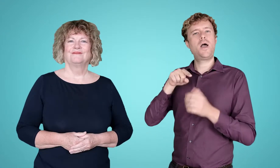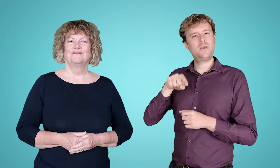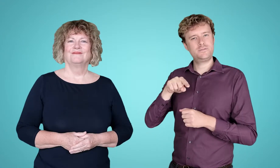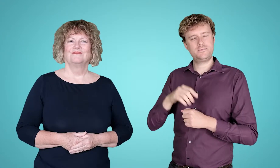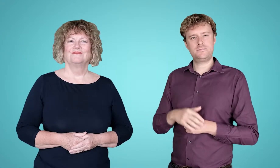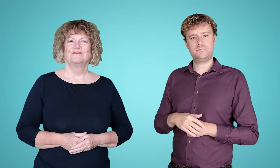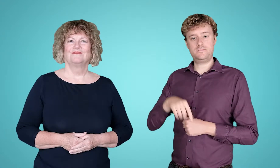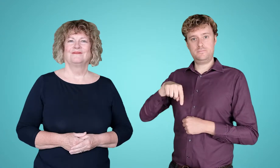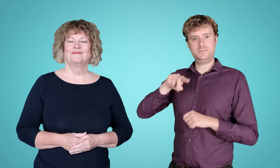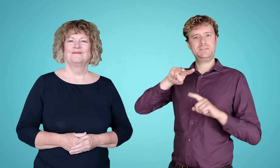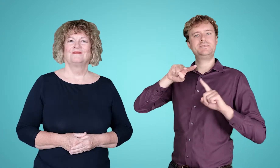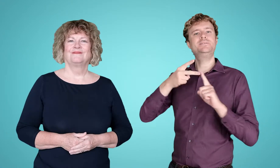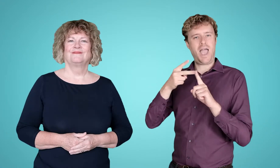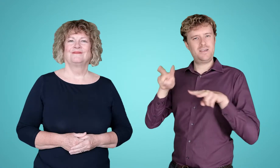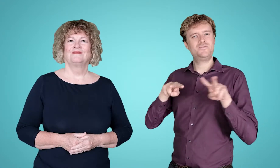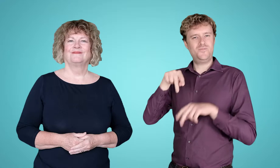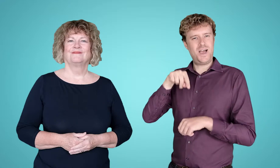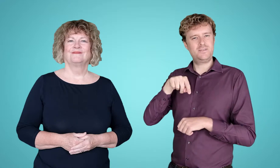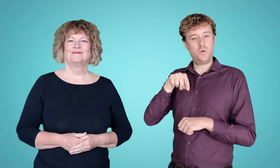We will tell you